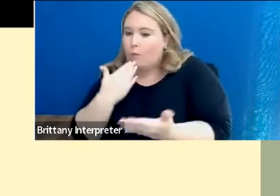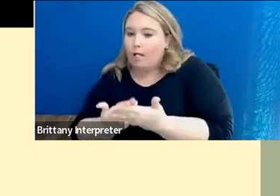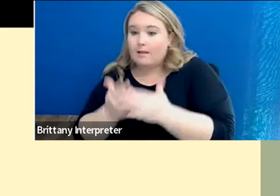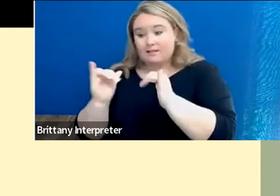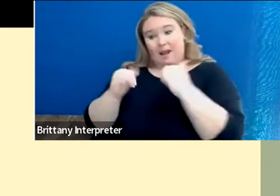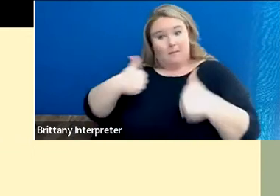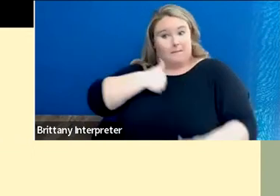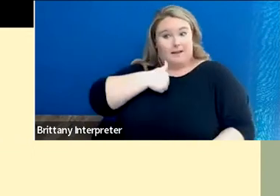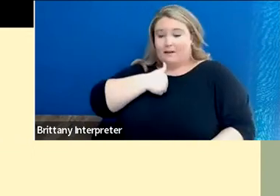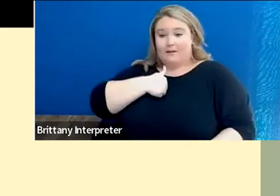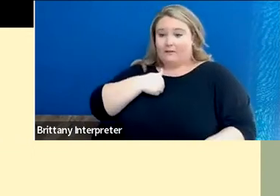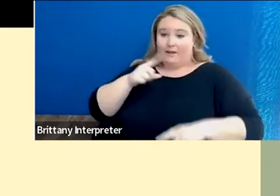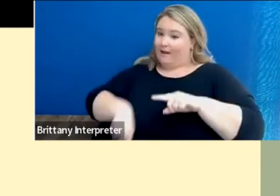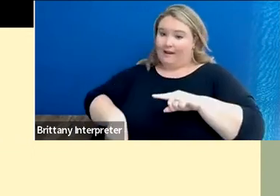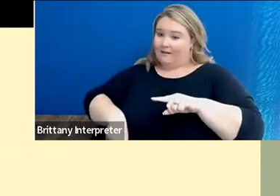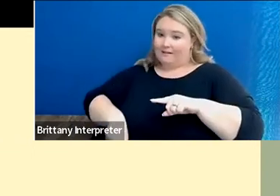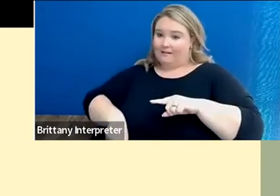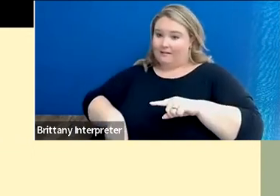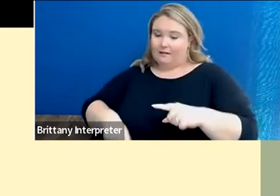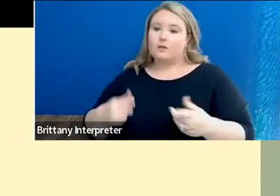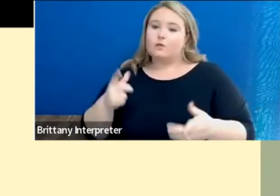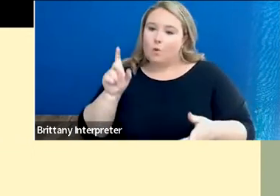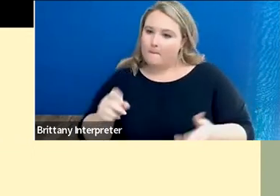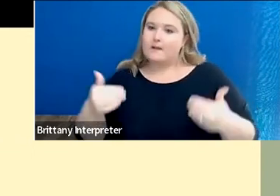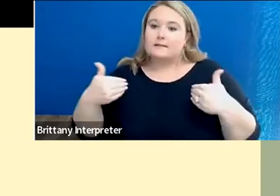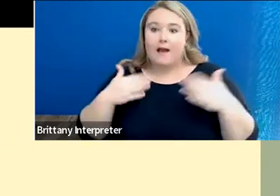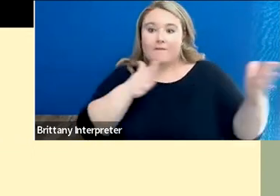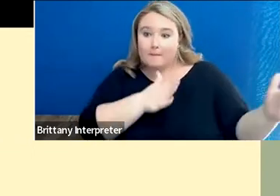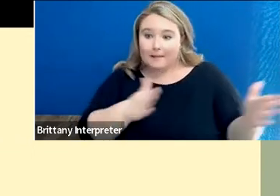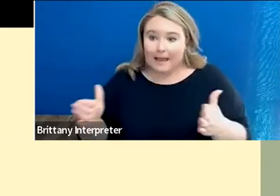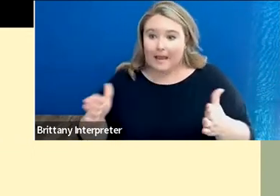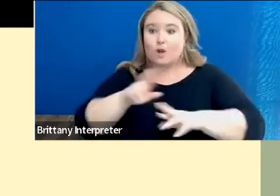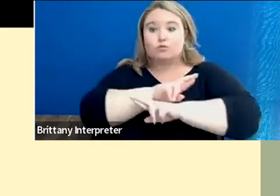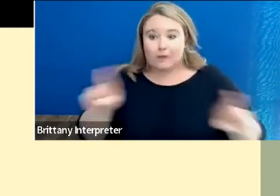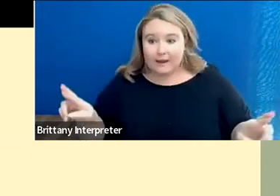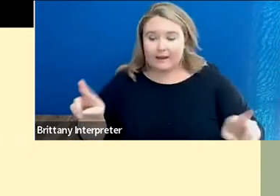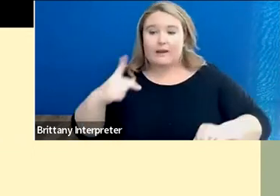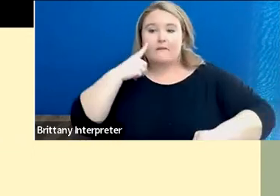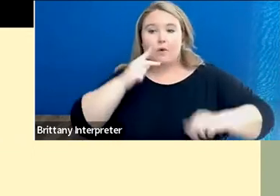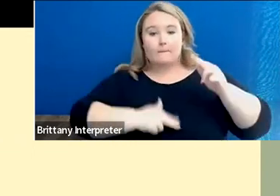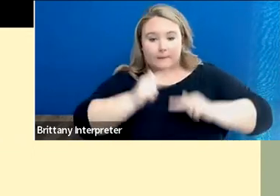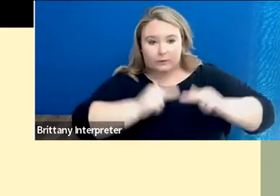So we have to have a plan in place for folks like this in apartments, condos, et cetera, where when we do an evacuation,